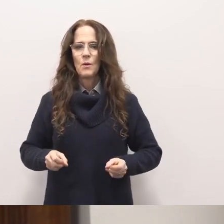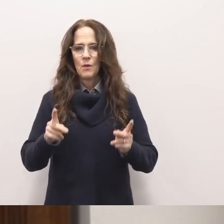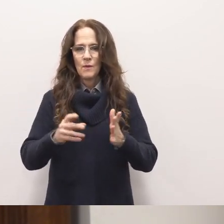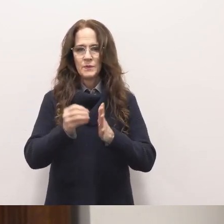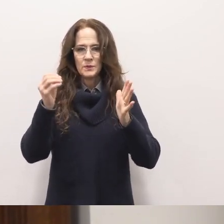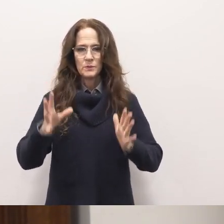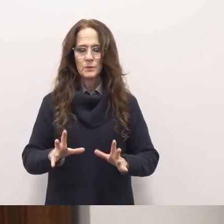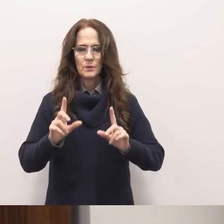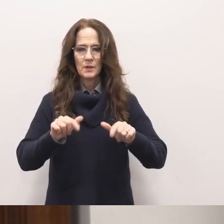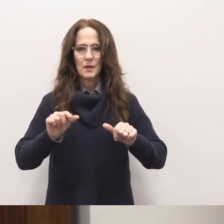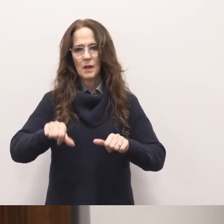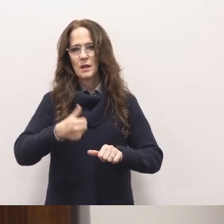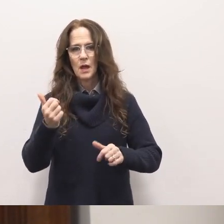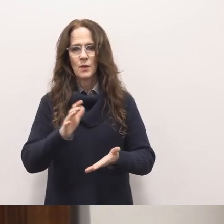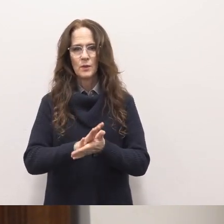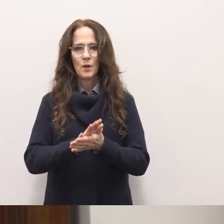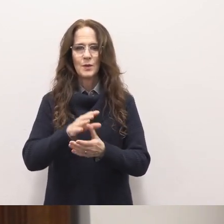to attend another school within the district.